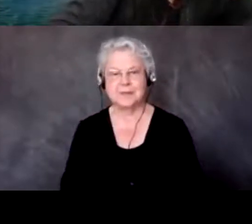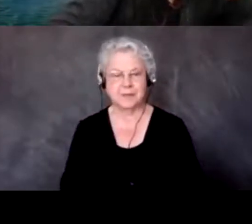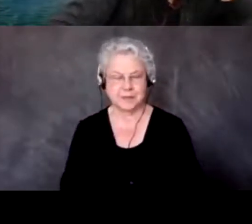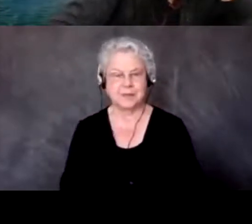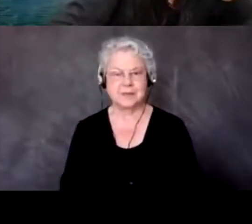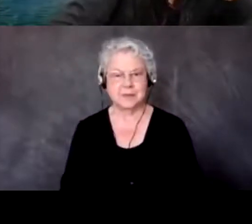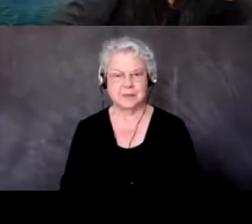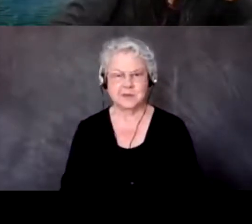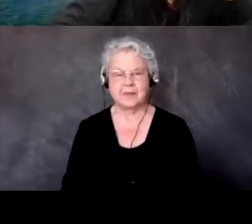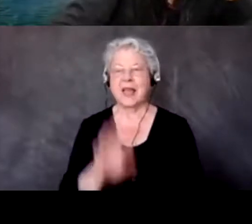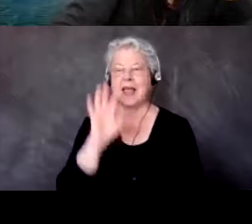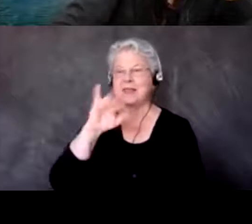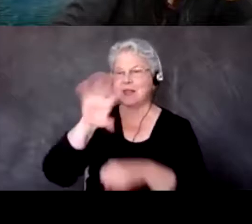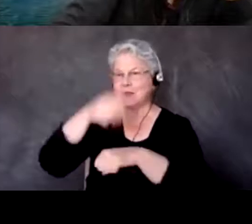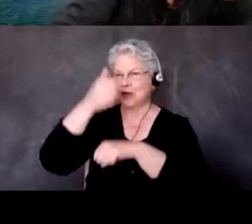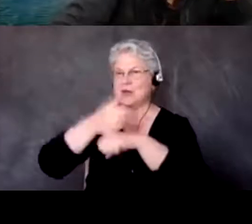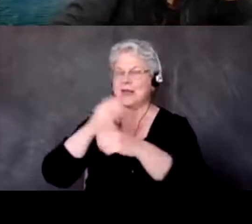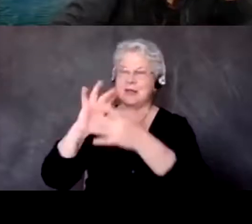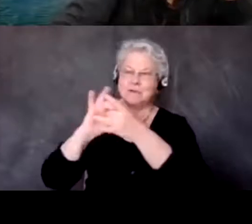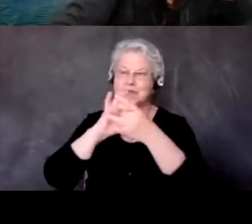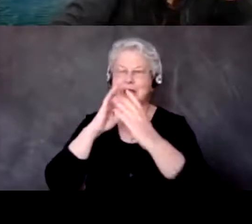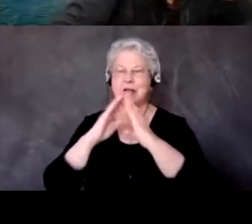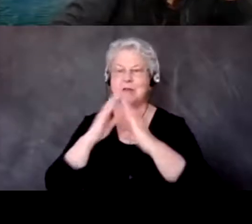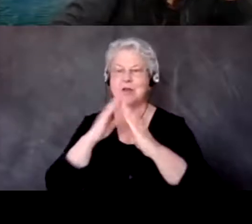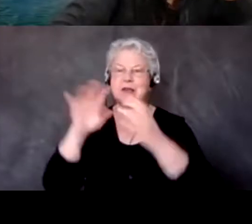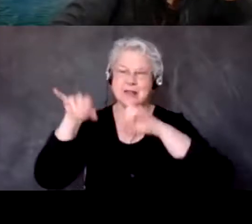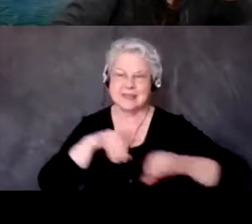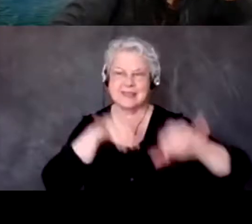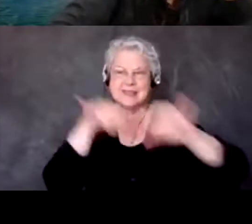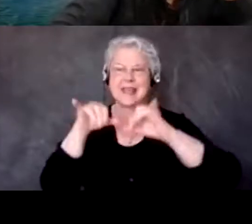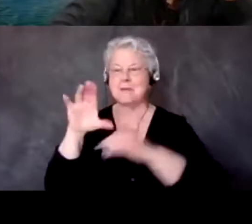That’s what creates a community is coming together and having the same core values and also planning